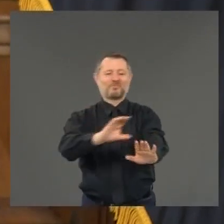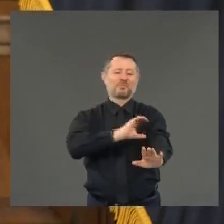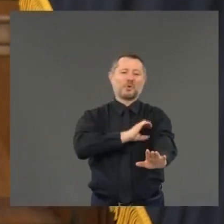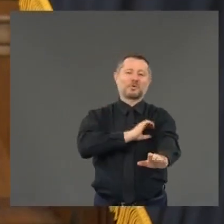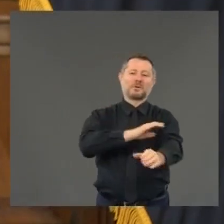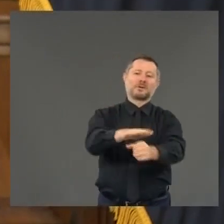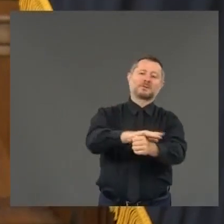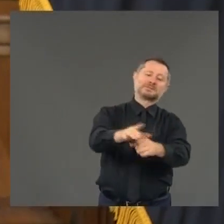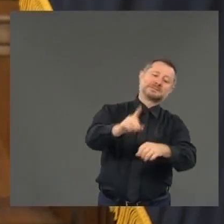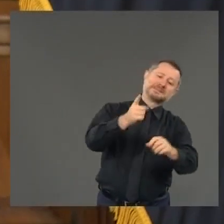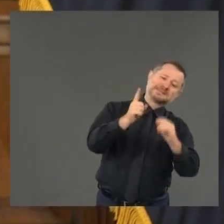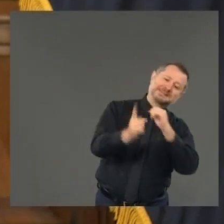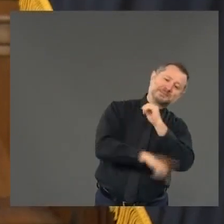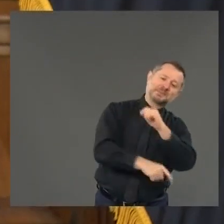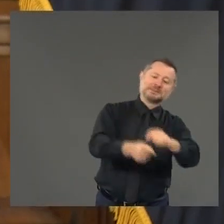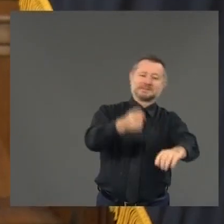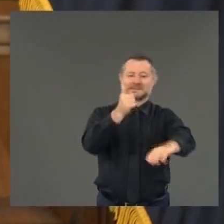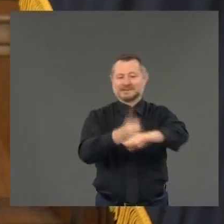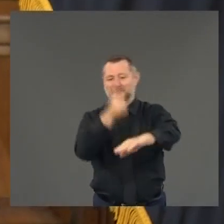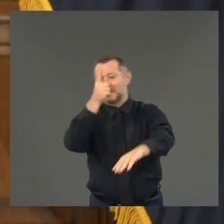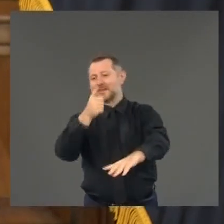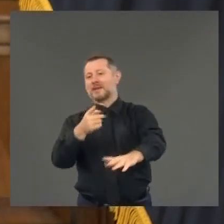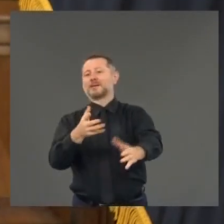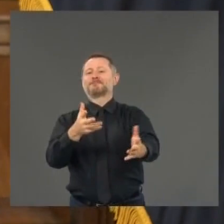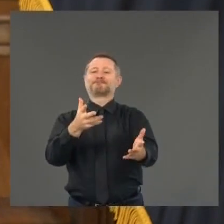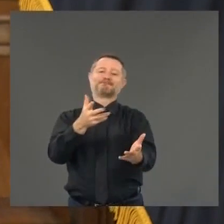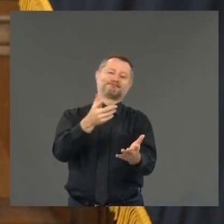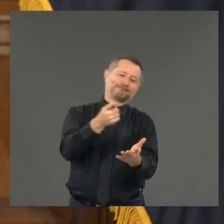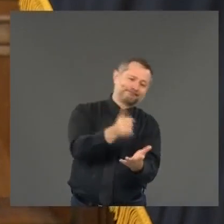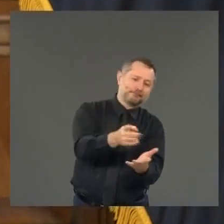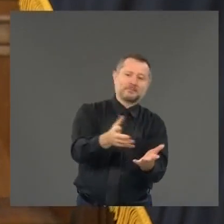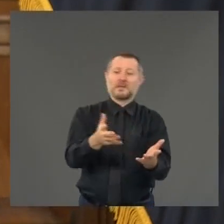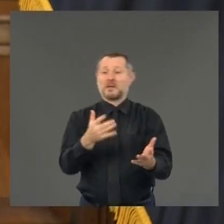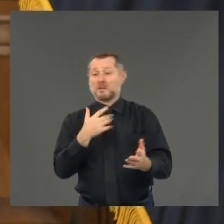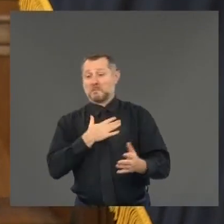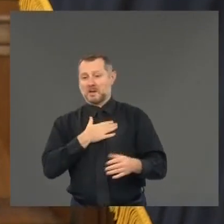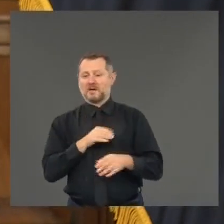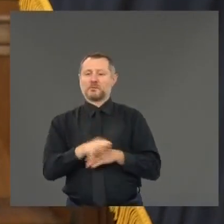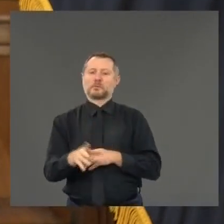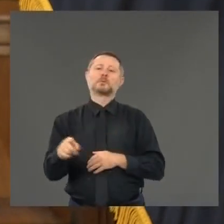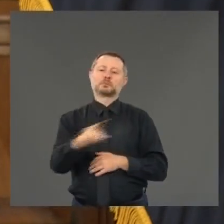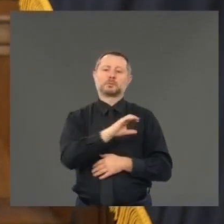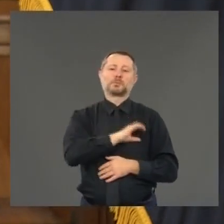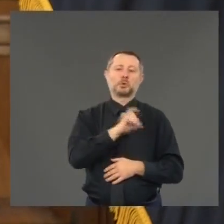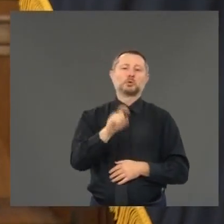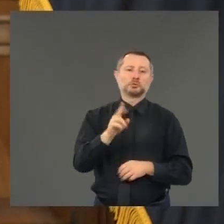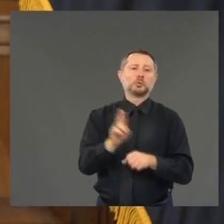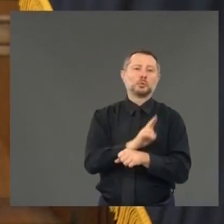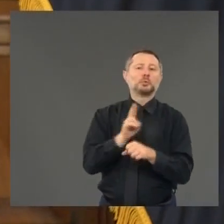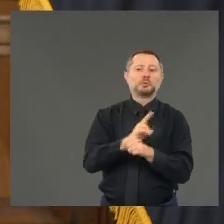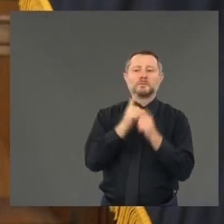SHOULD THEY FACE DISCIPLINE? IT'S UP TO EVERY POLICE DEPARTMENT TO DISCIPLINE. DECIDE WHAT IS SUBJECT TO